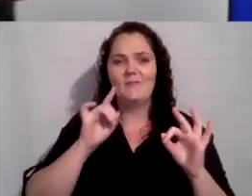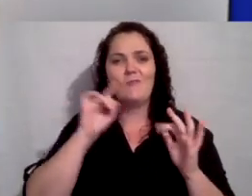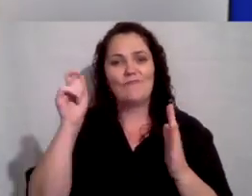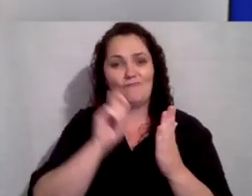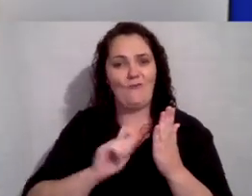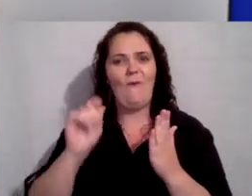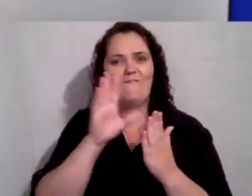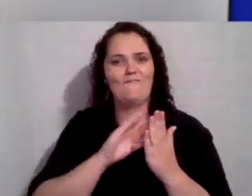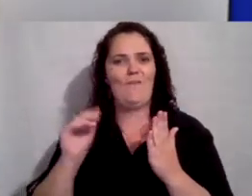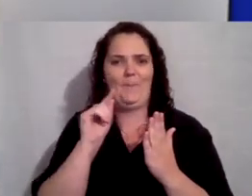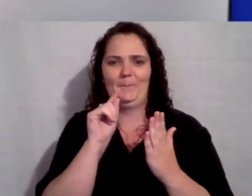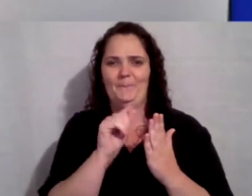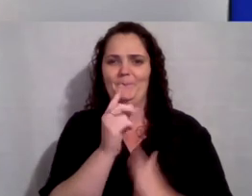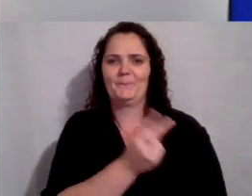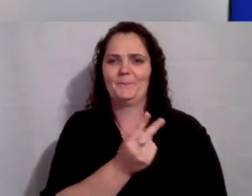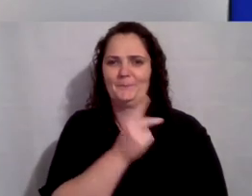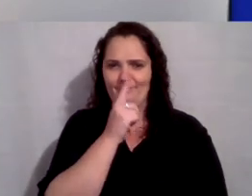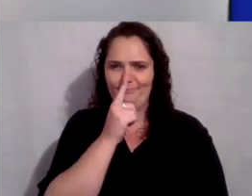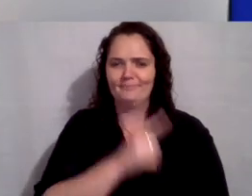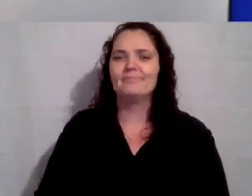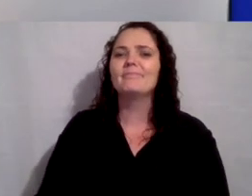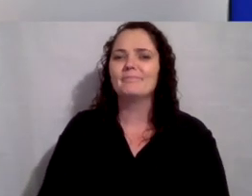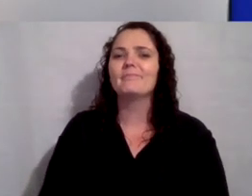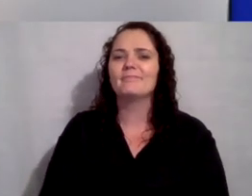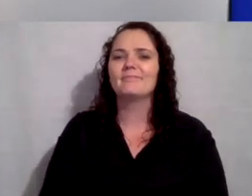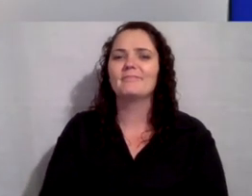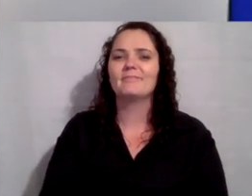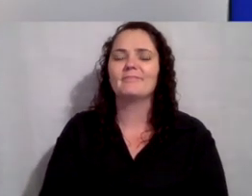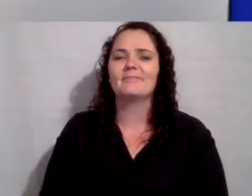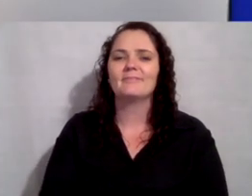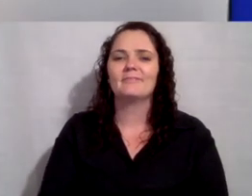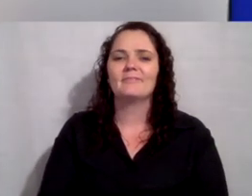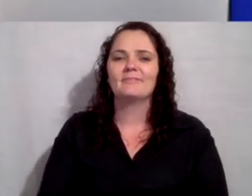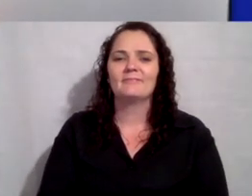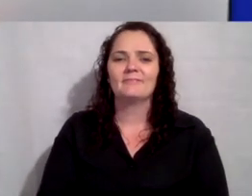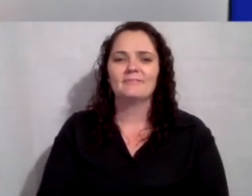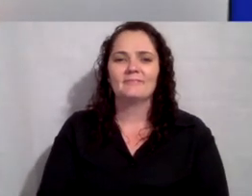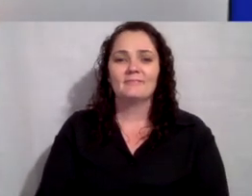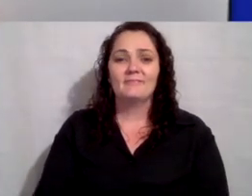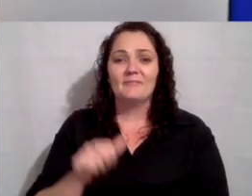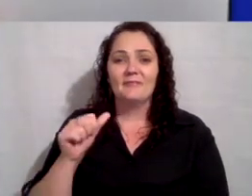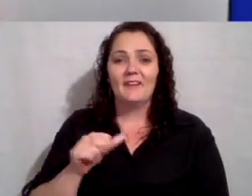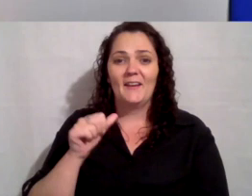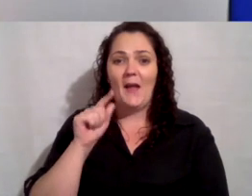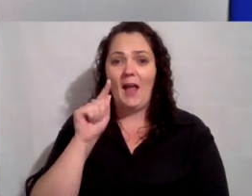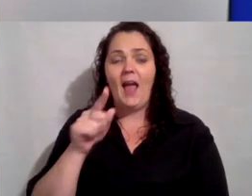we're going to be drawing directly from them in studio today. Alright so let's flip it over here and let's